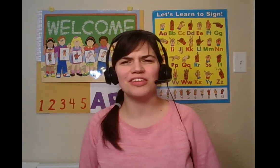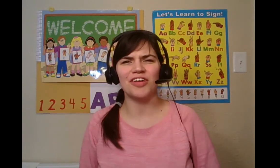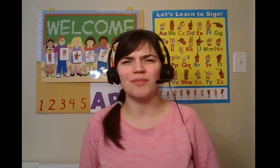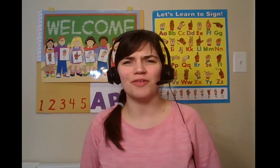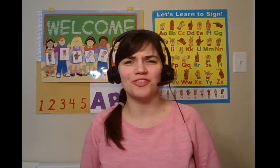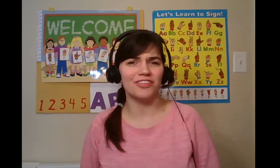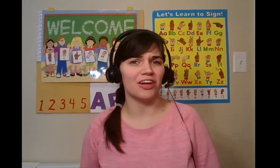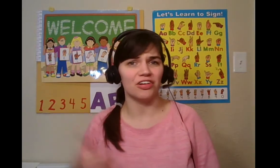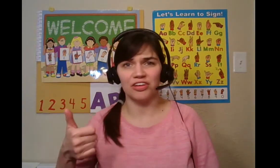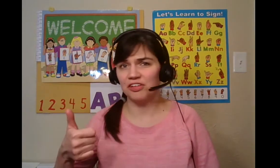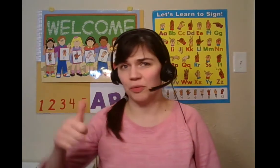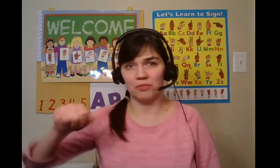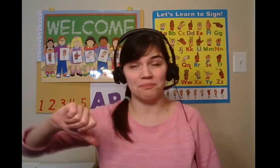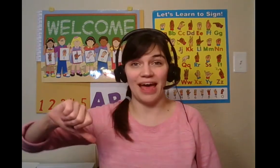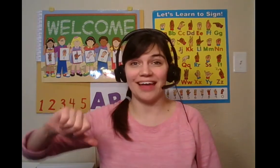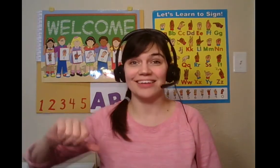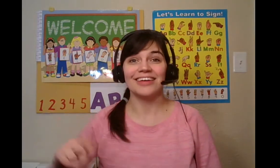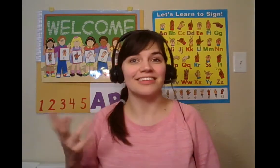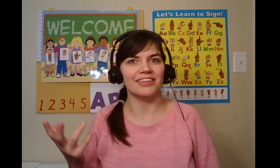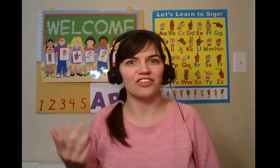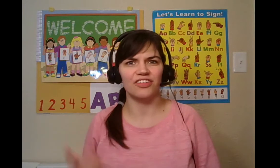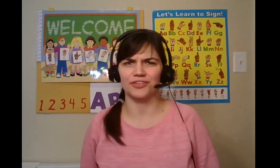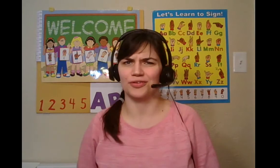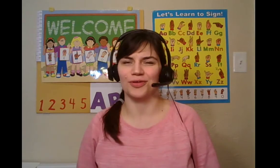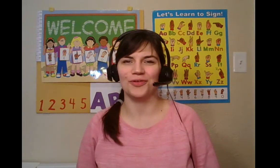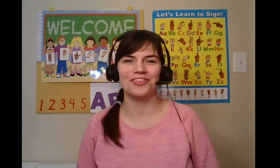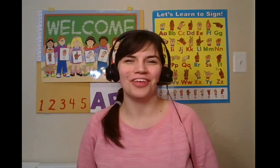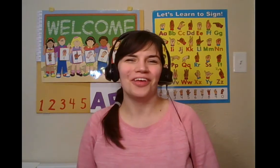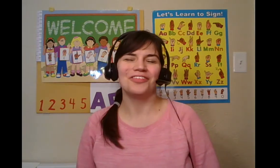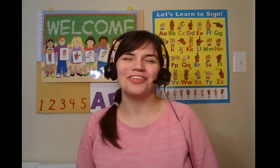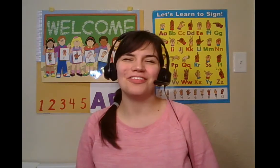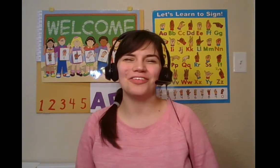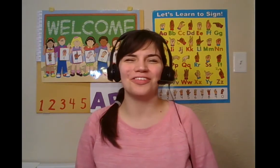talk about foods that are good or bad, delicious or gross. So let's learn some